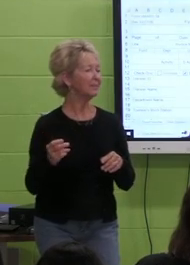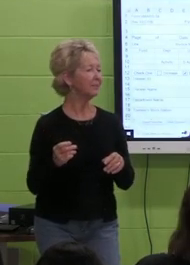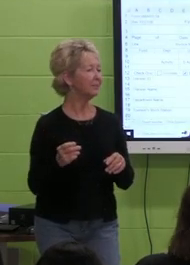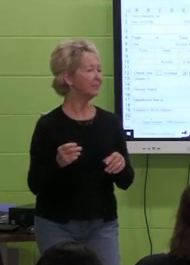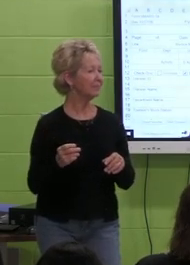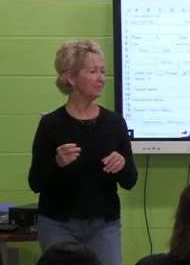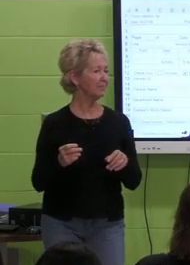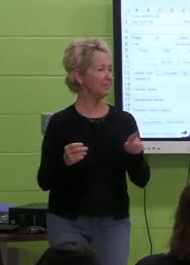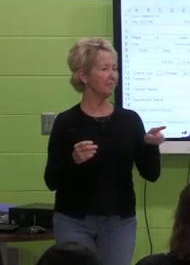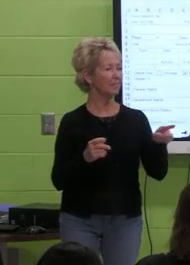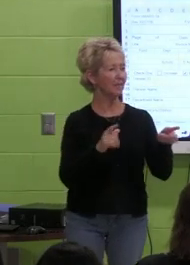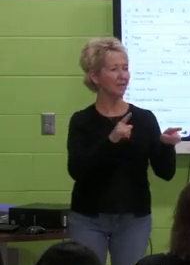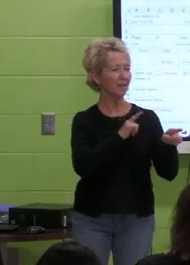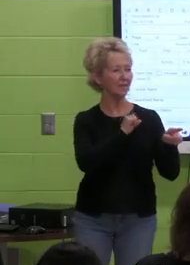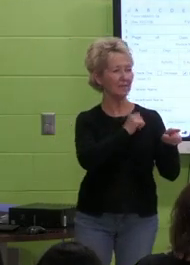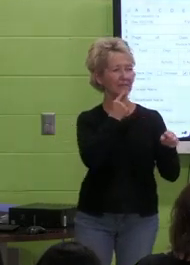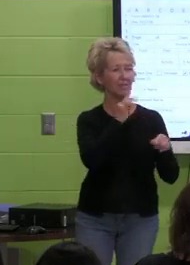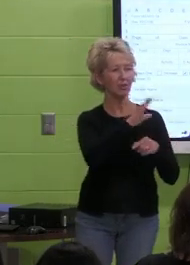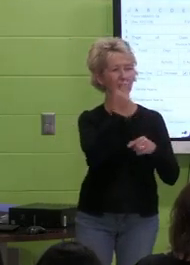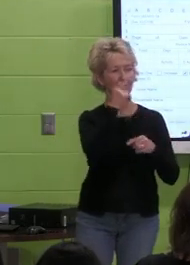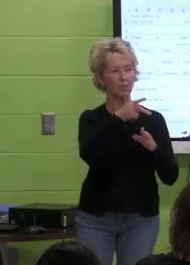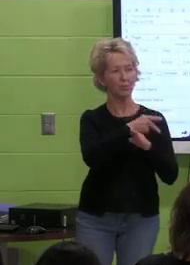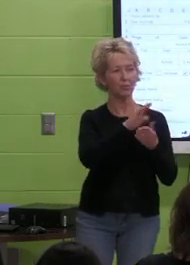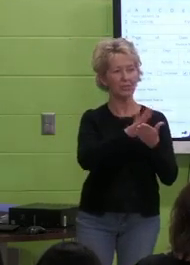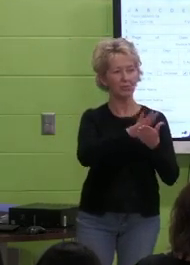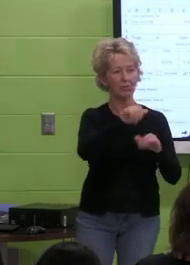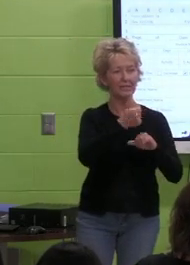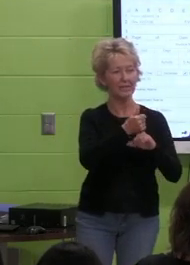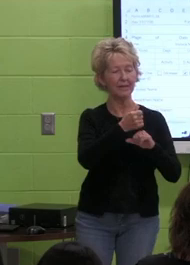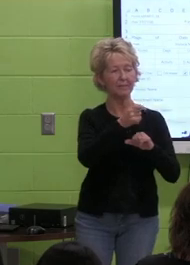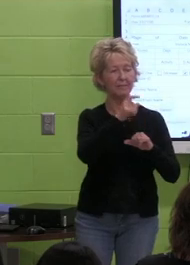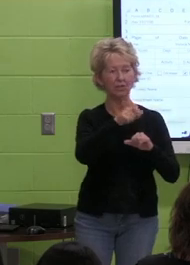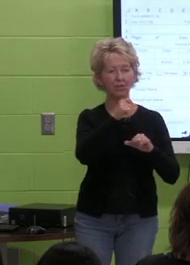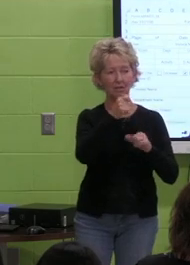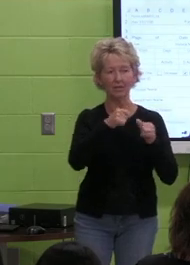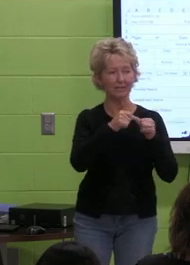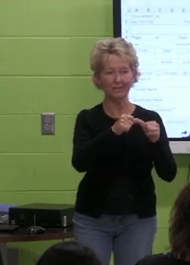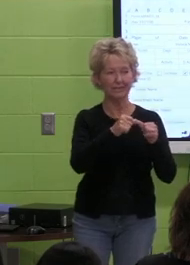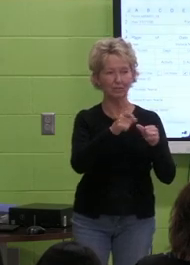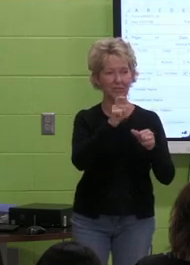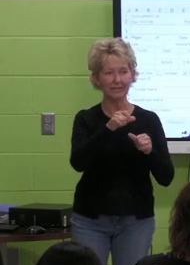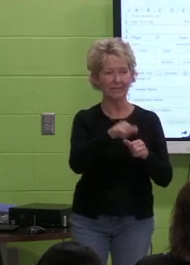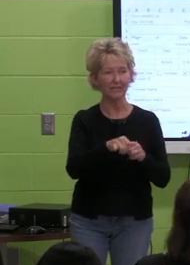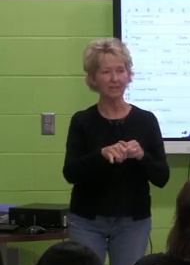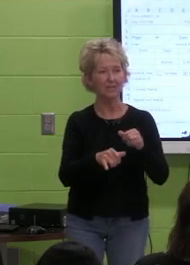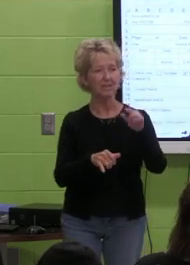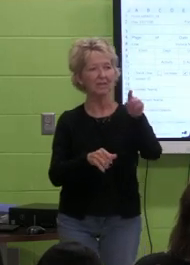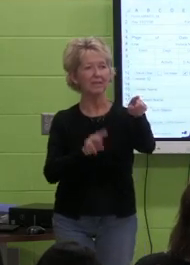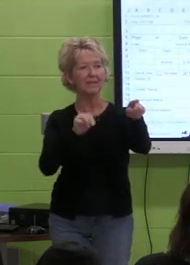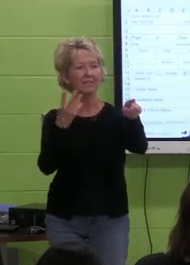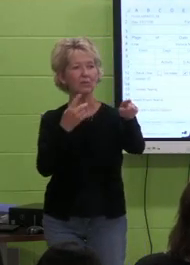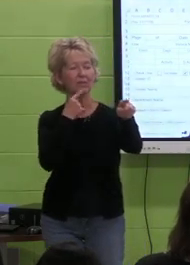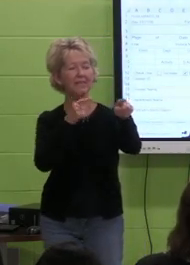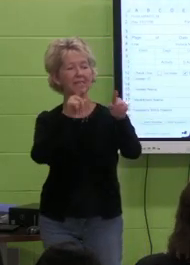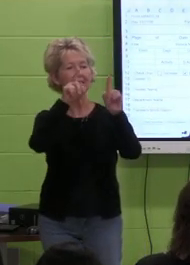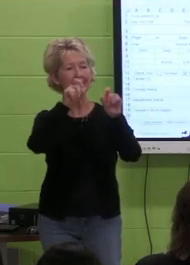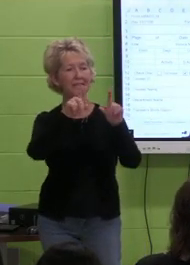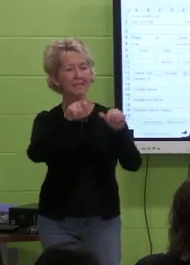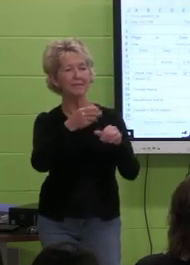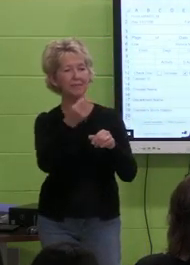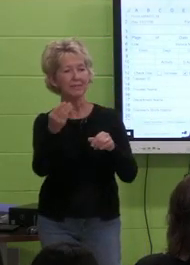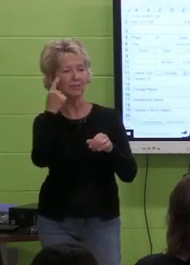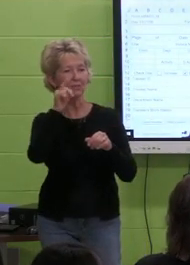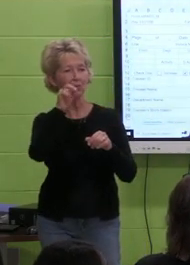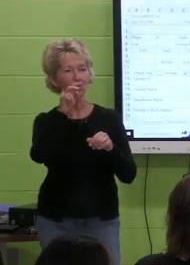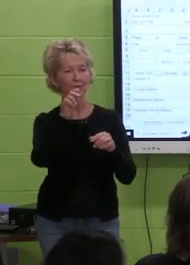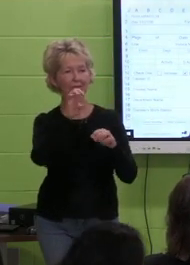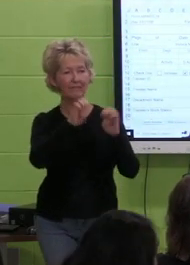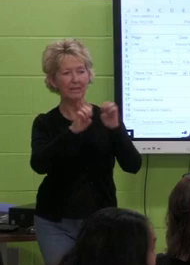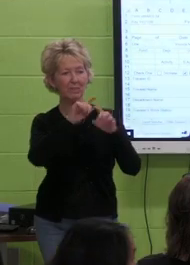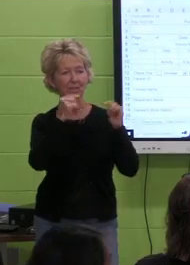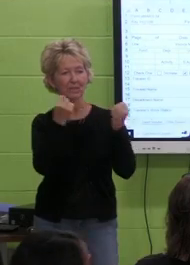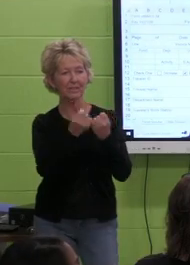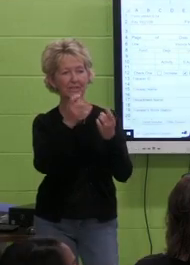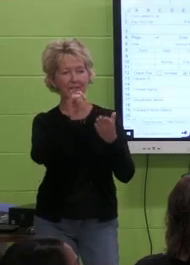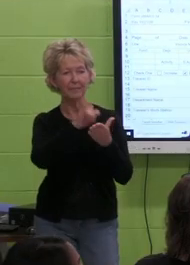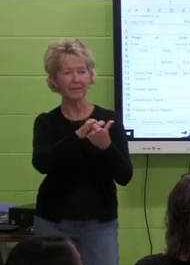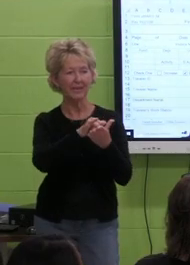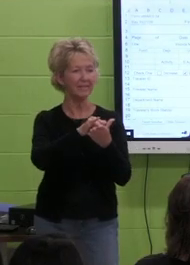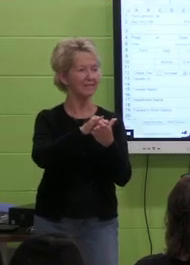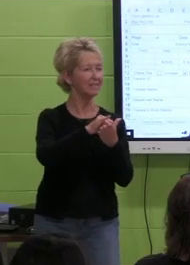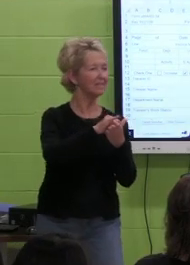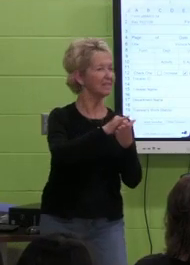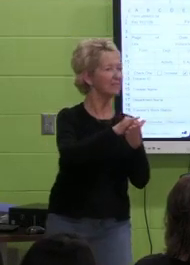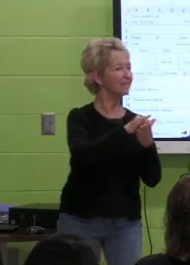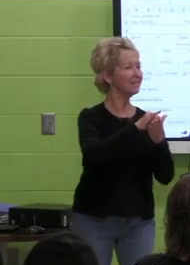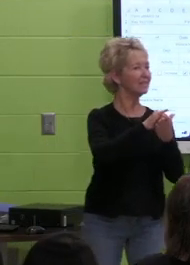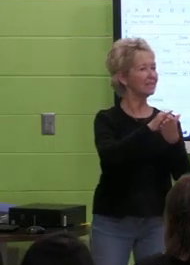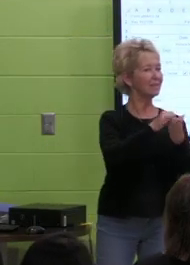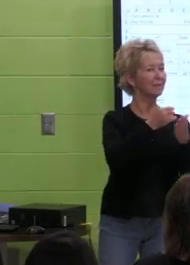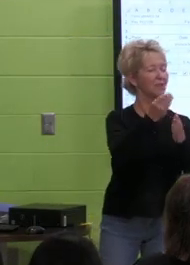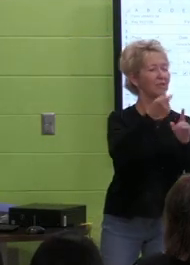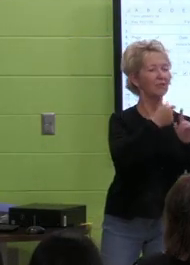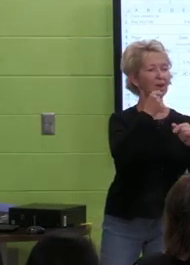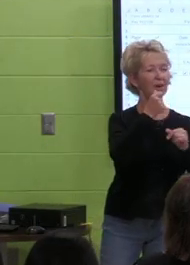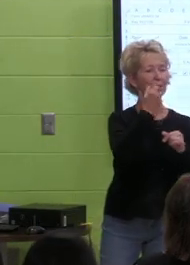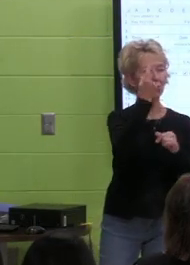okay okay assessment materials for evaluation that would be purchase from a single vendor